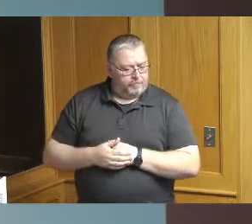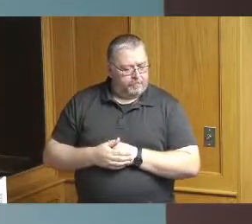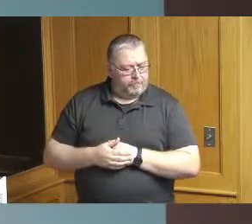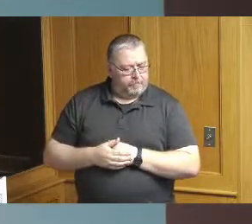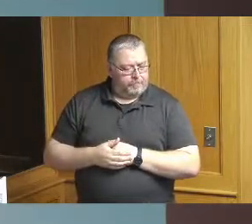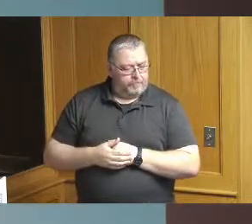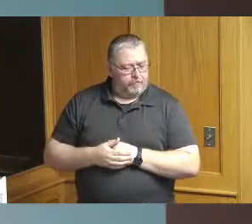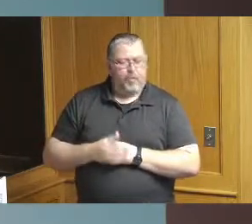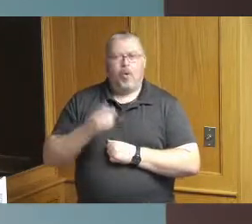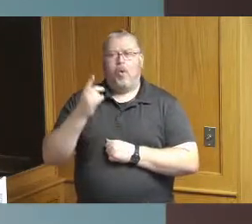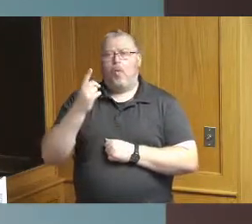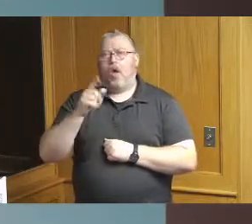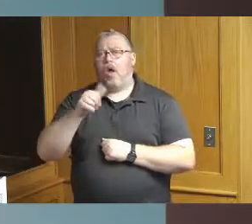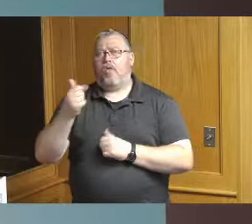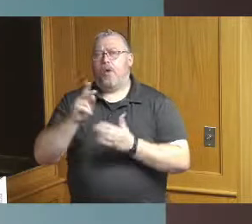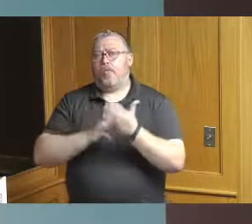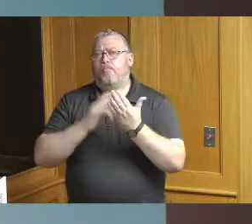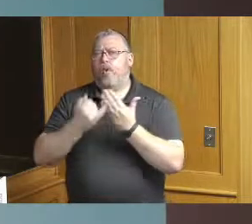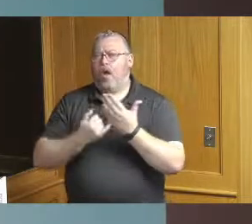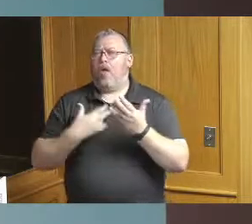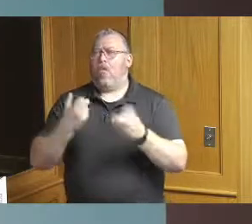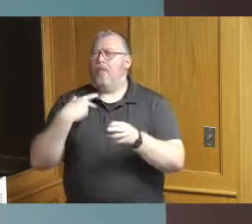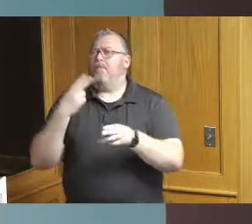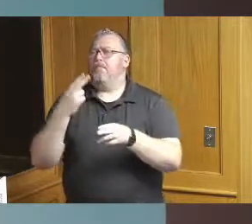one more project i really wanted to highlight to the Commissioners is